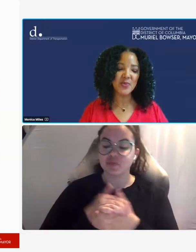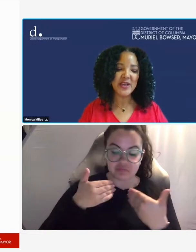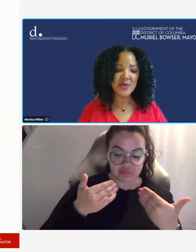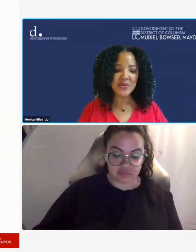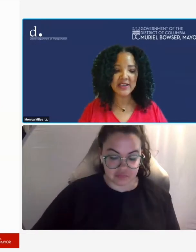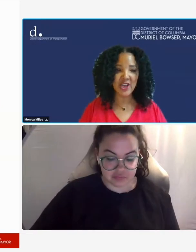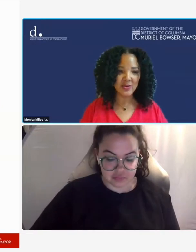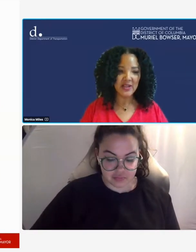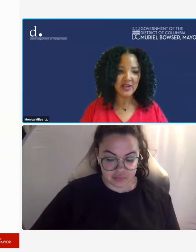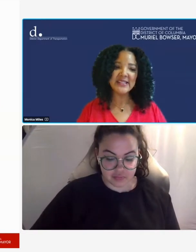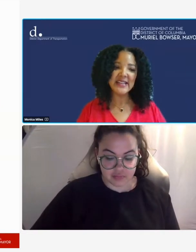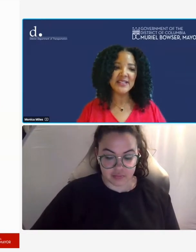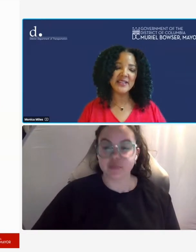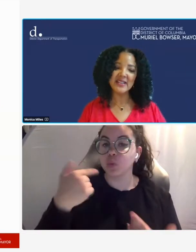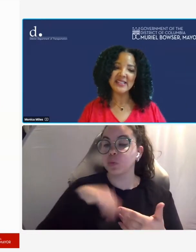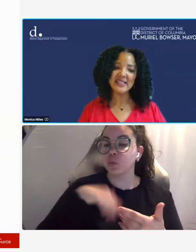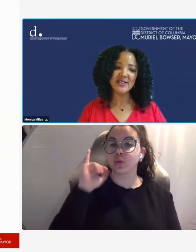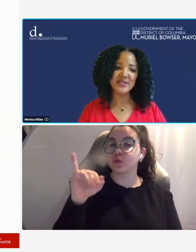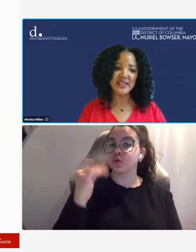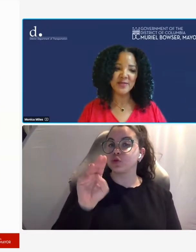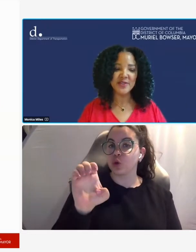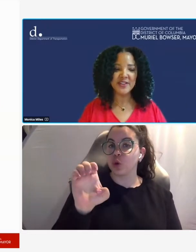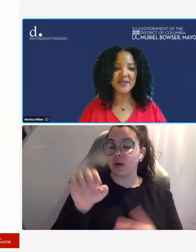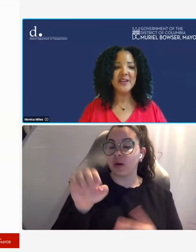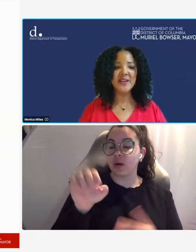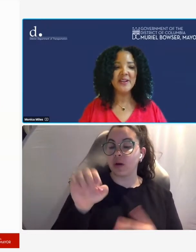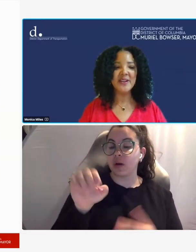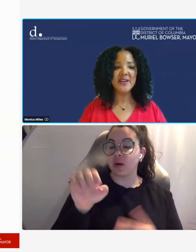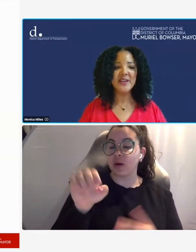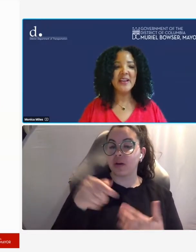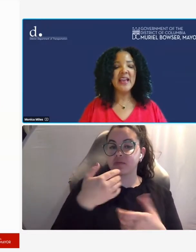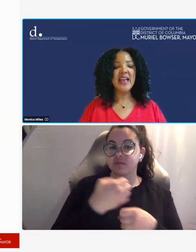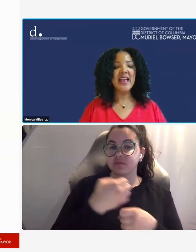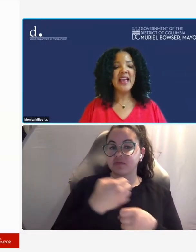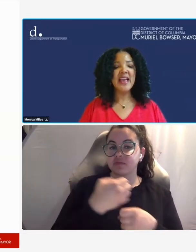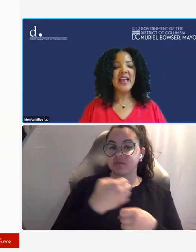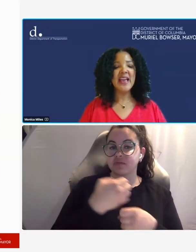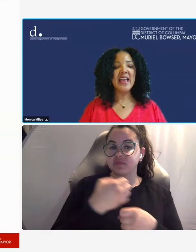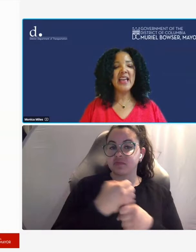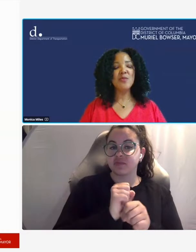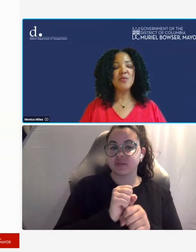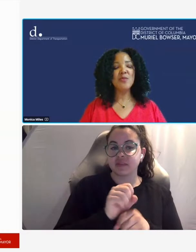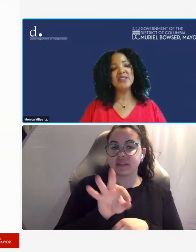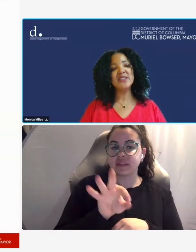joe he makes 93 600 per year and we're going to divide that over in our case we're using standard